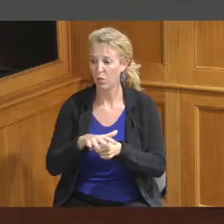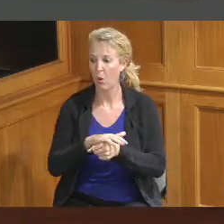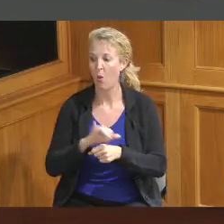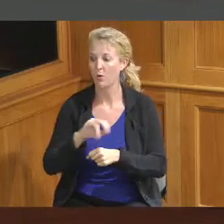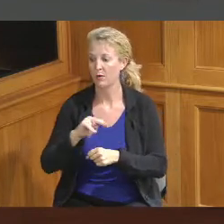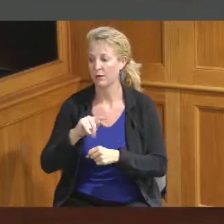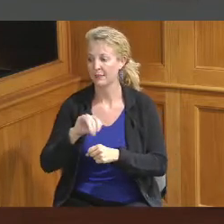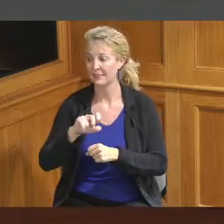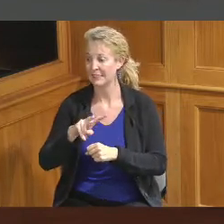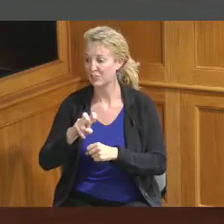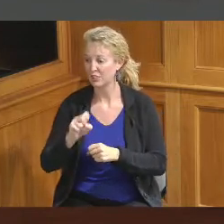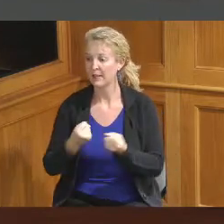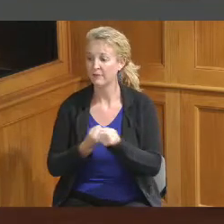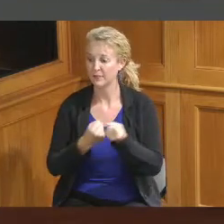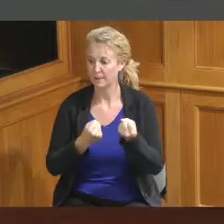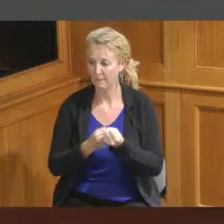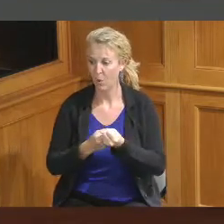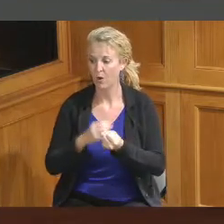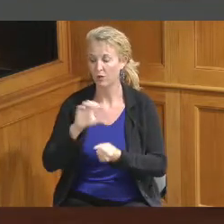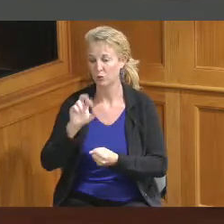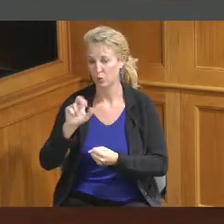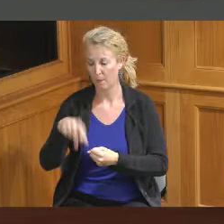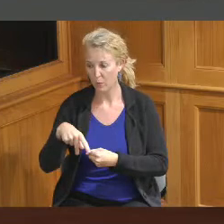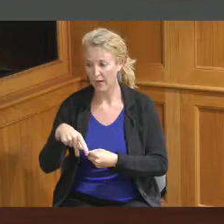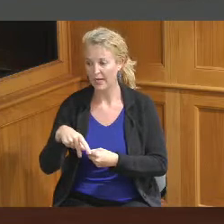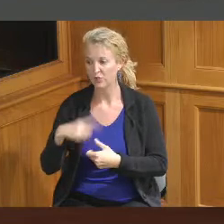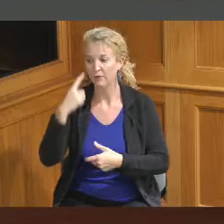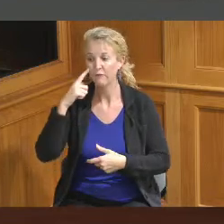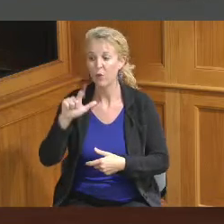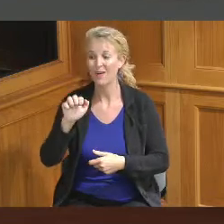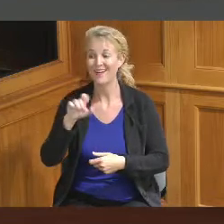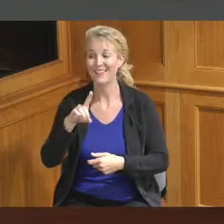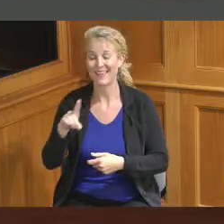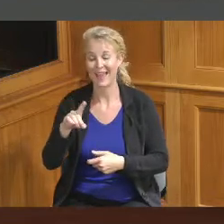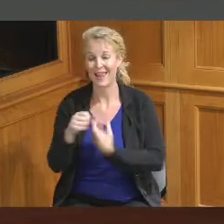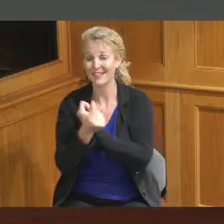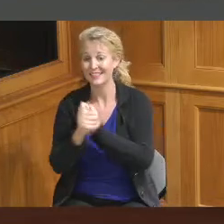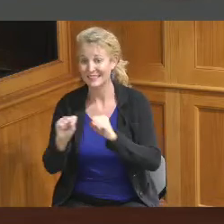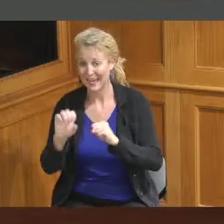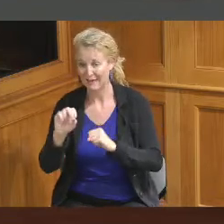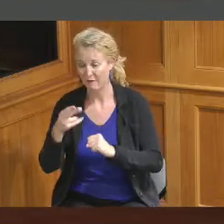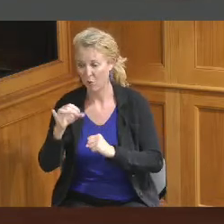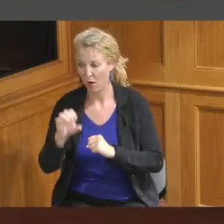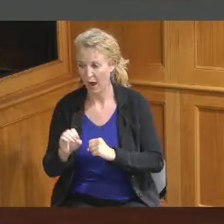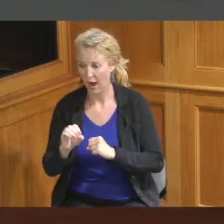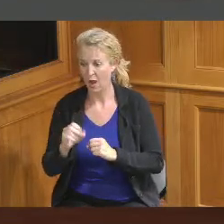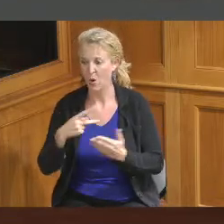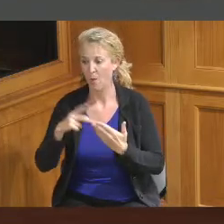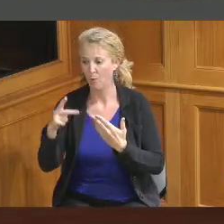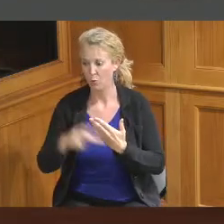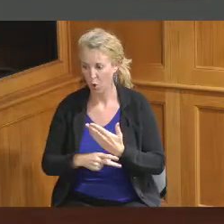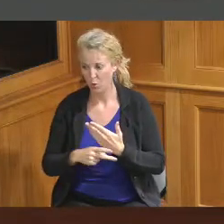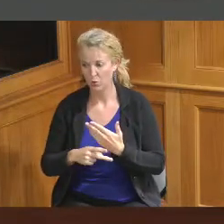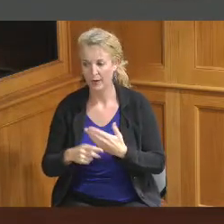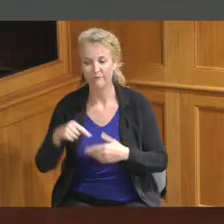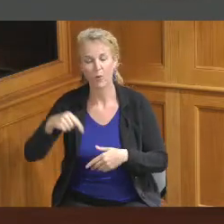for lead safe Ohio programming for for Hamilton County there's dollars available at the state